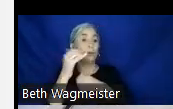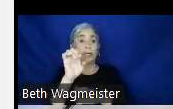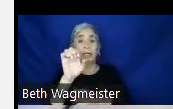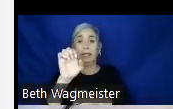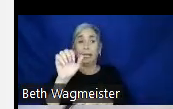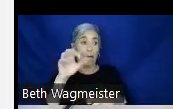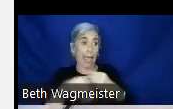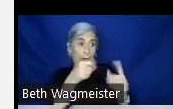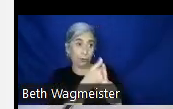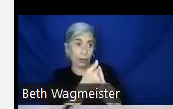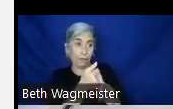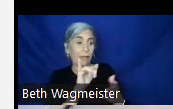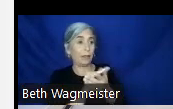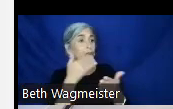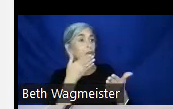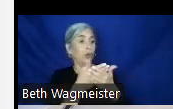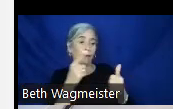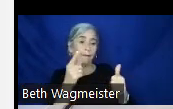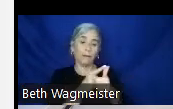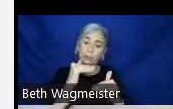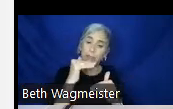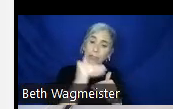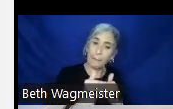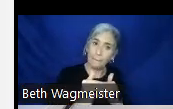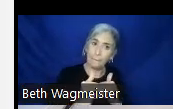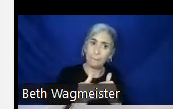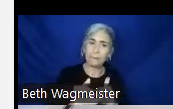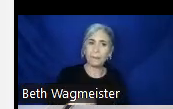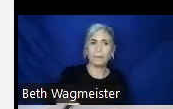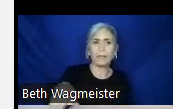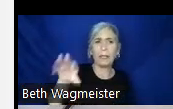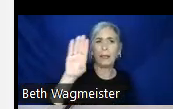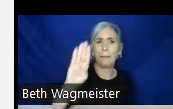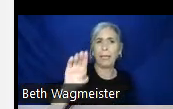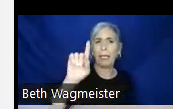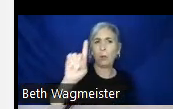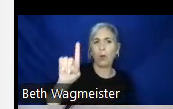that is a good first step. ATAG B112 is when content is